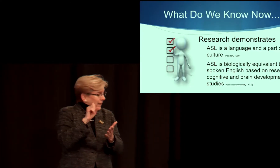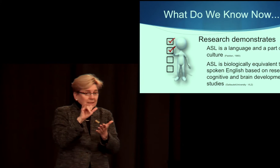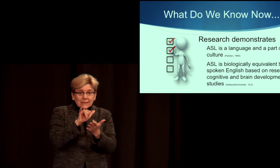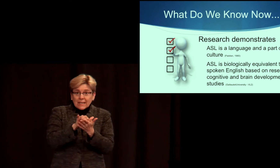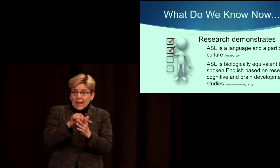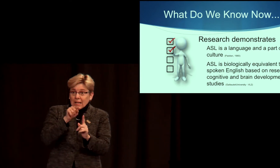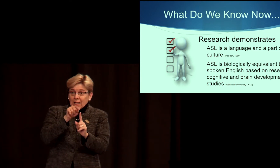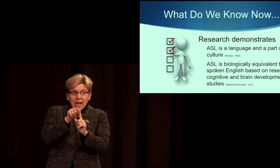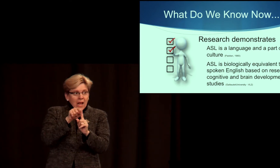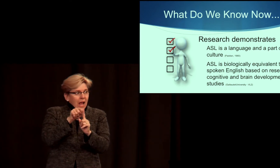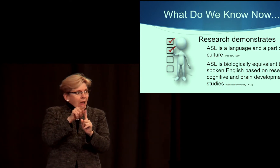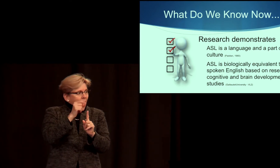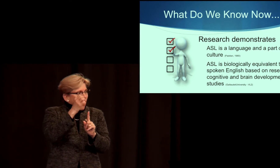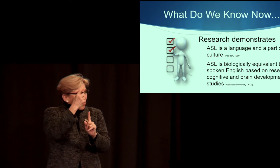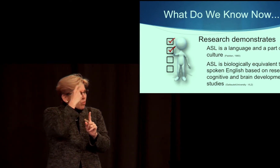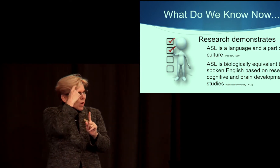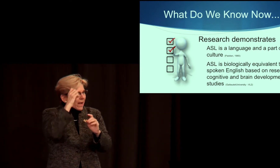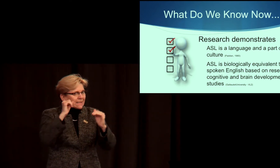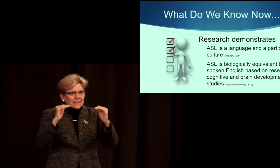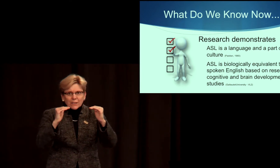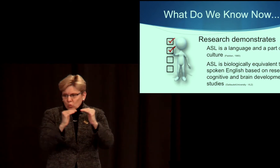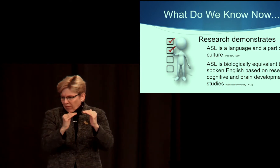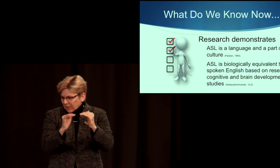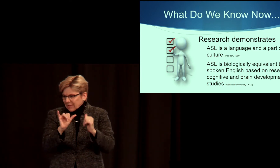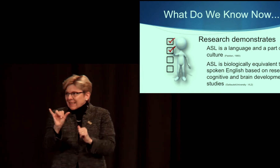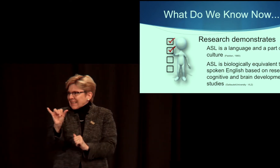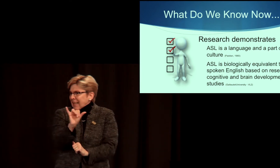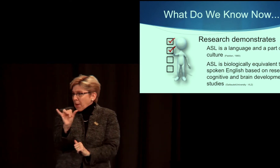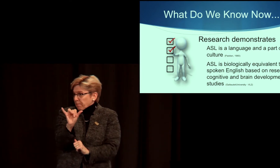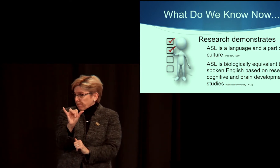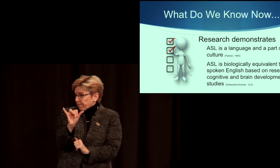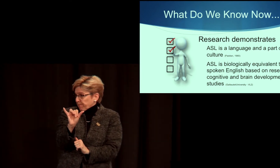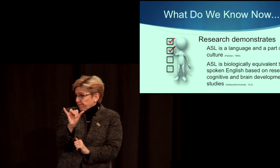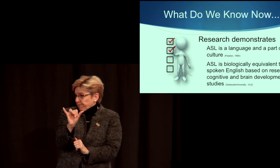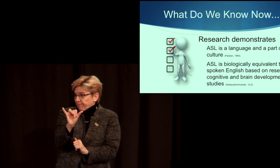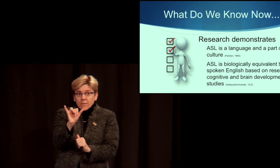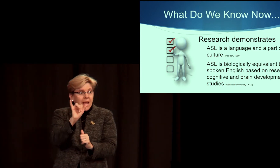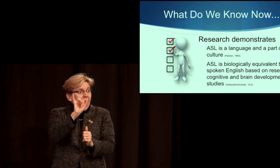What they found is the brain is essentially the same in each baby.